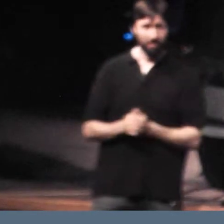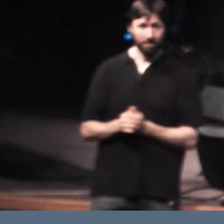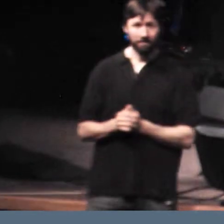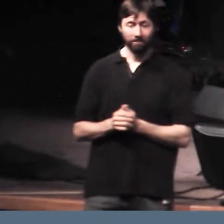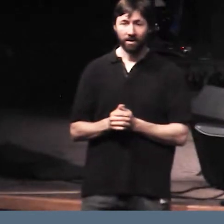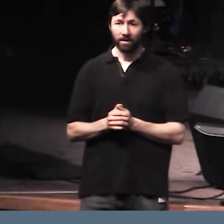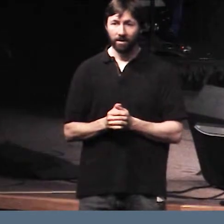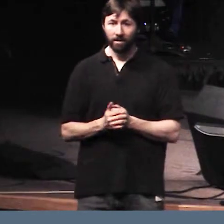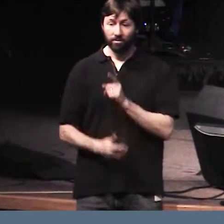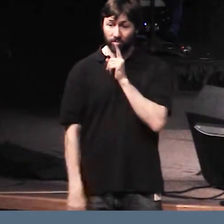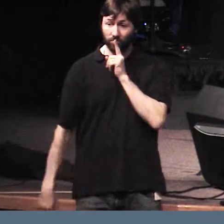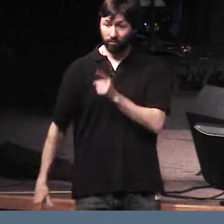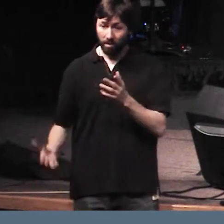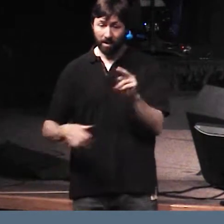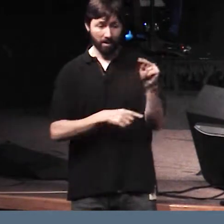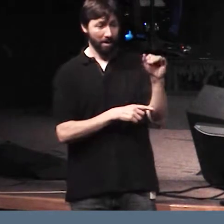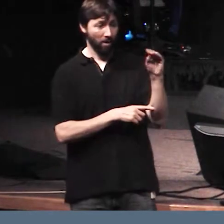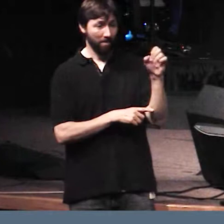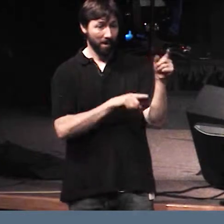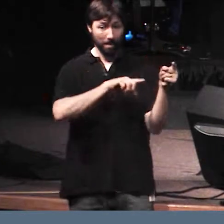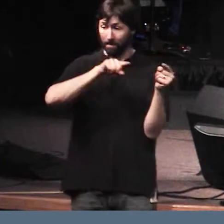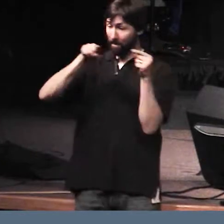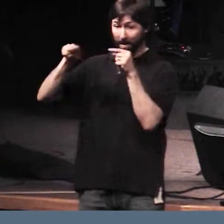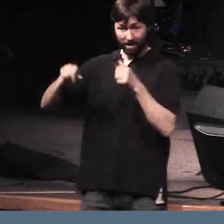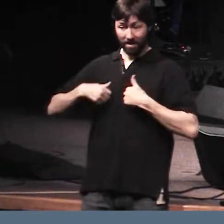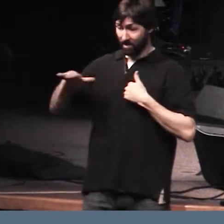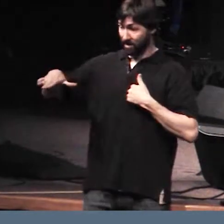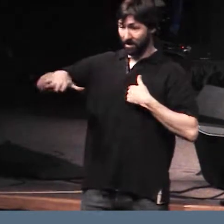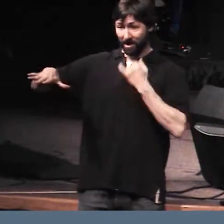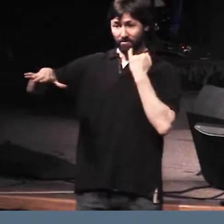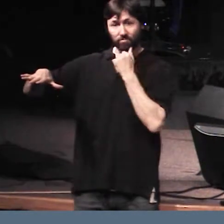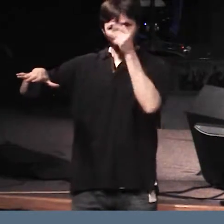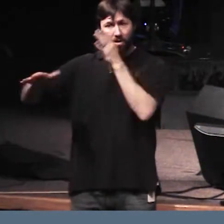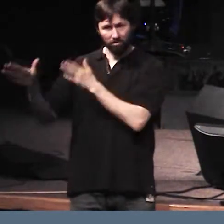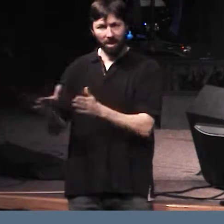and the truth of the matter is if Naomi had been back in Israel God had a plan that was a good one